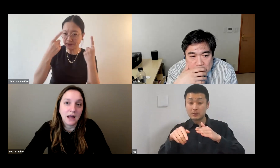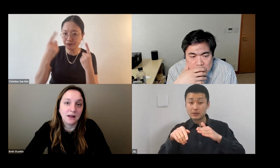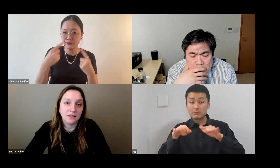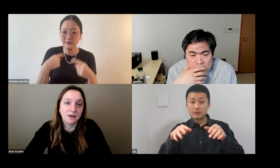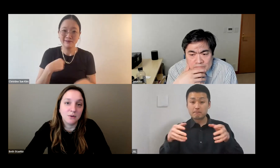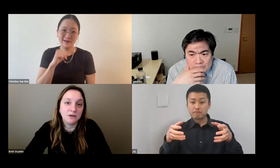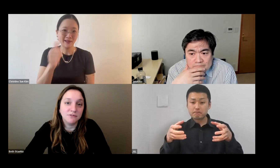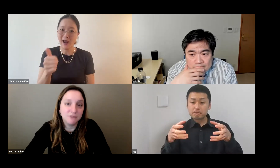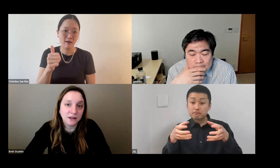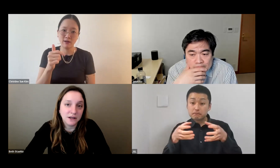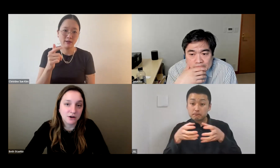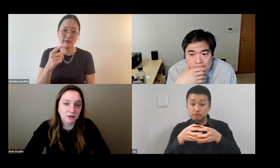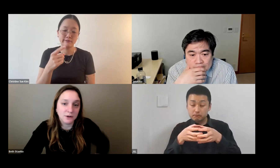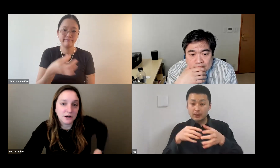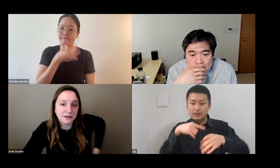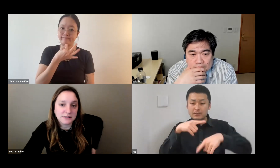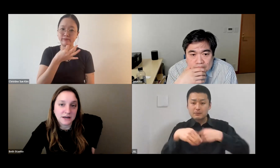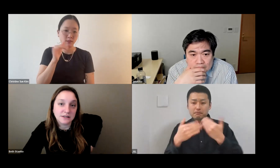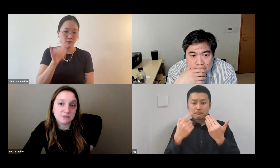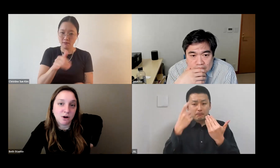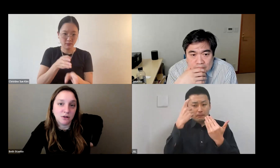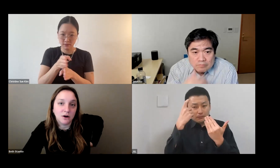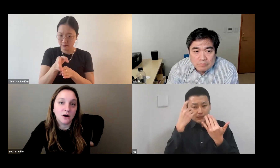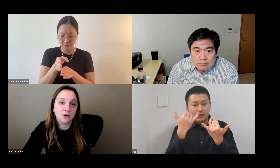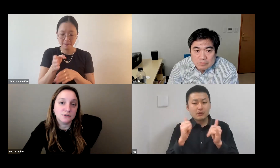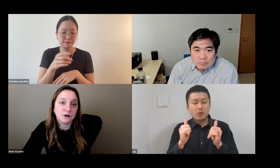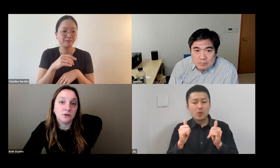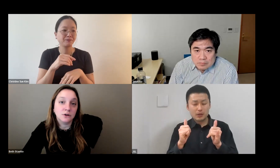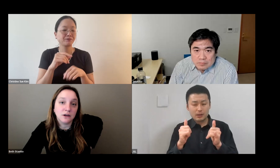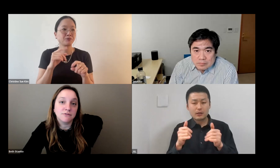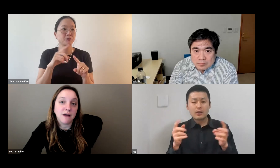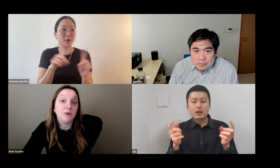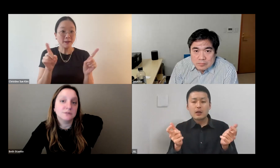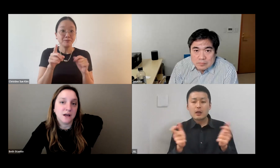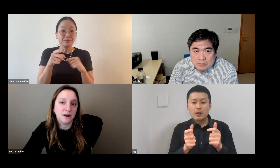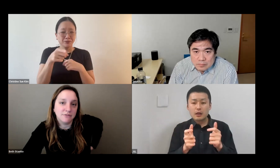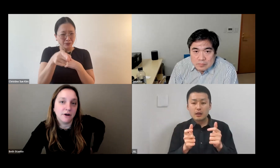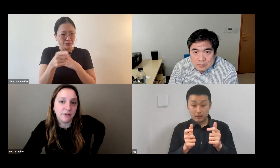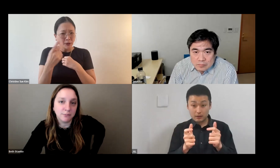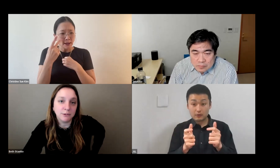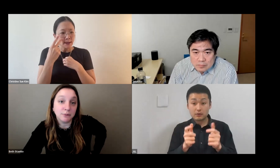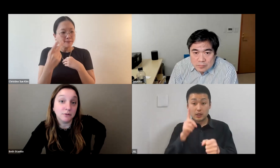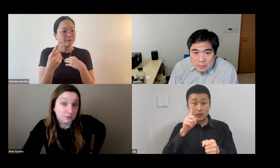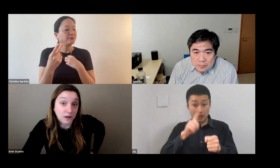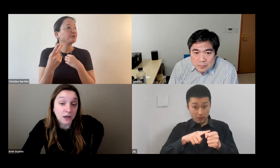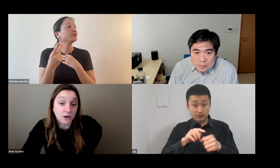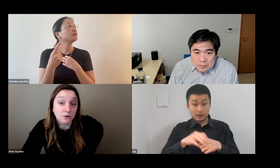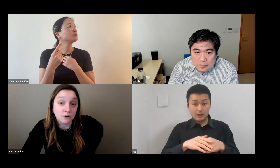I think when you feel like your community is getting smaller, you start looking outside for other people like you.